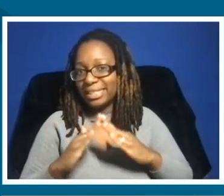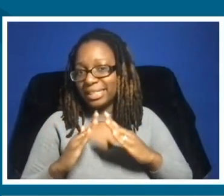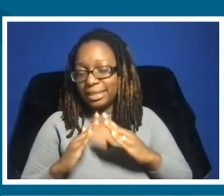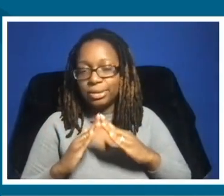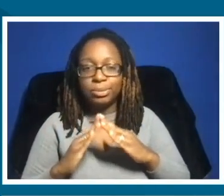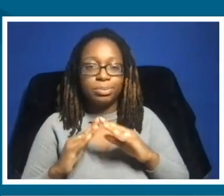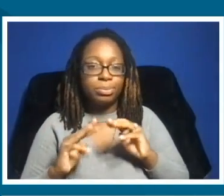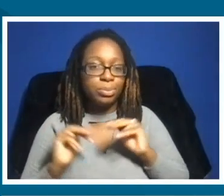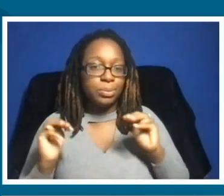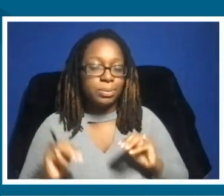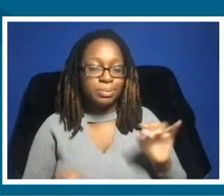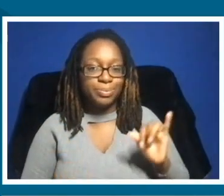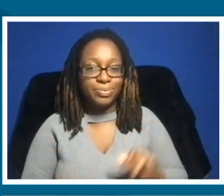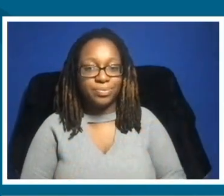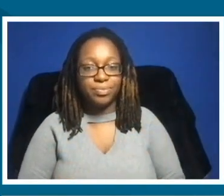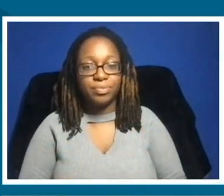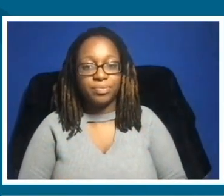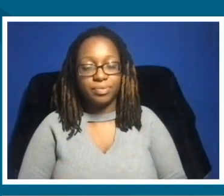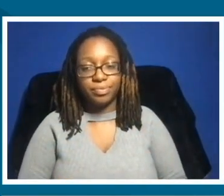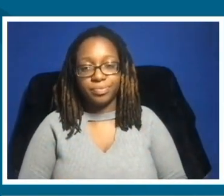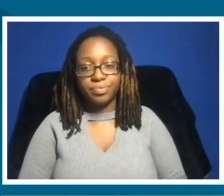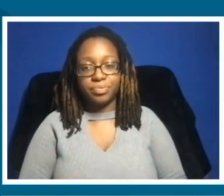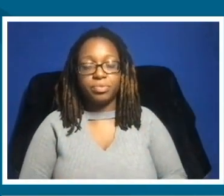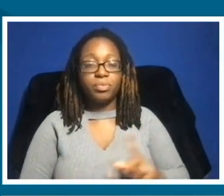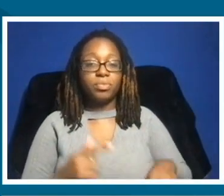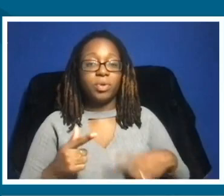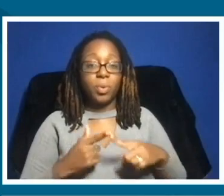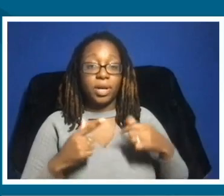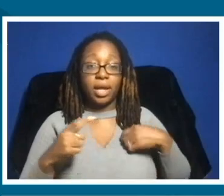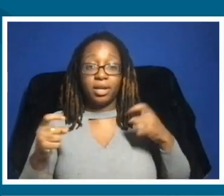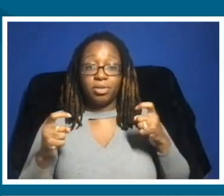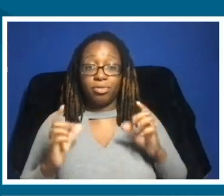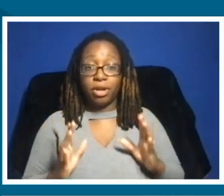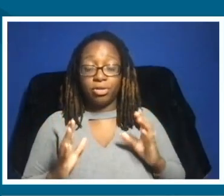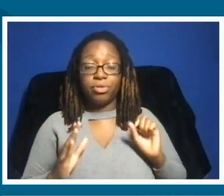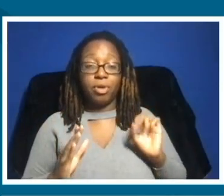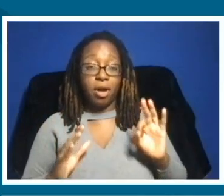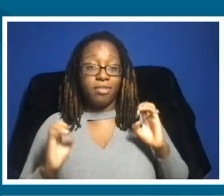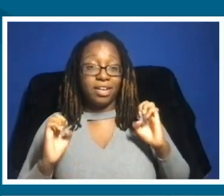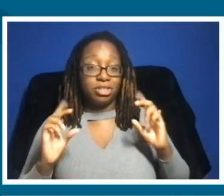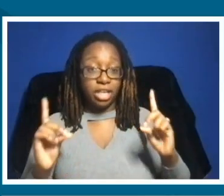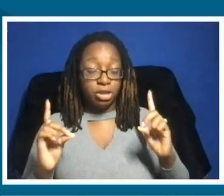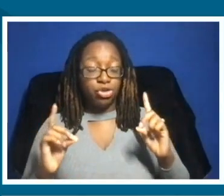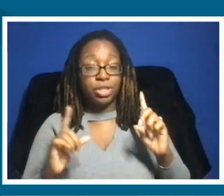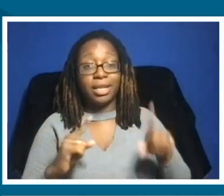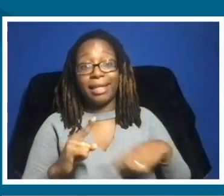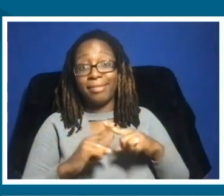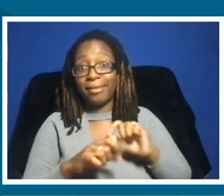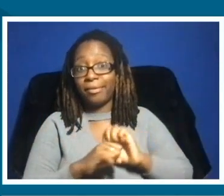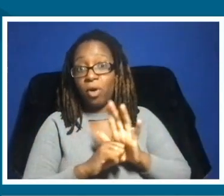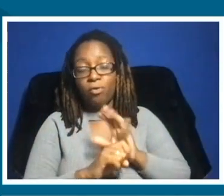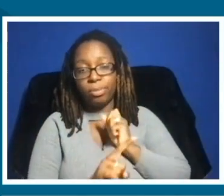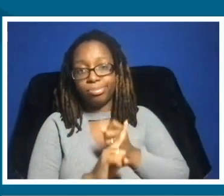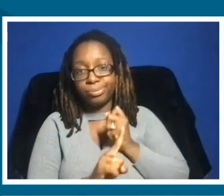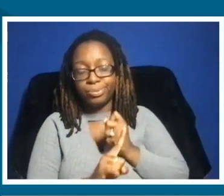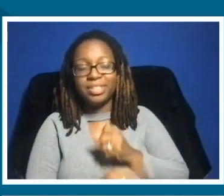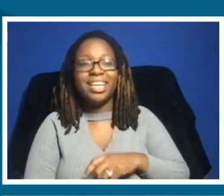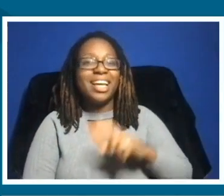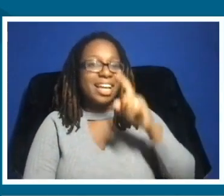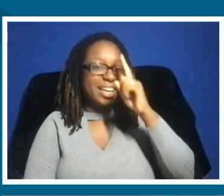so when i became director of education here in the pandemic hit i think